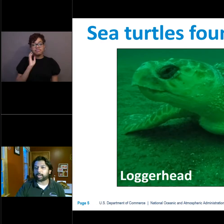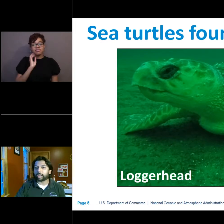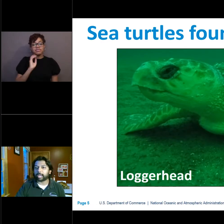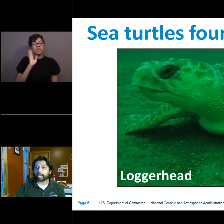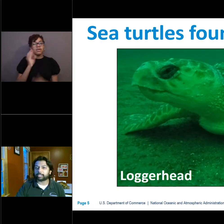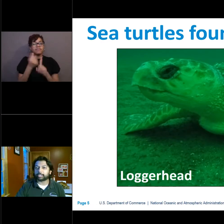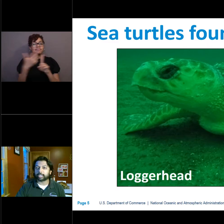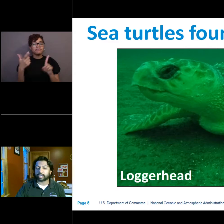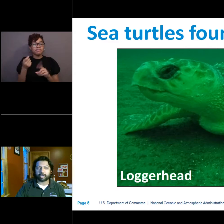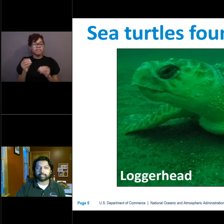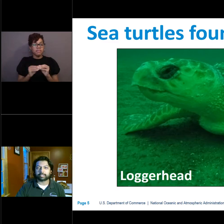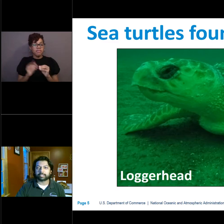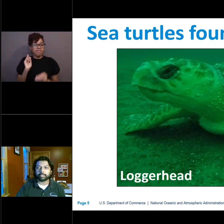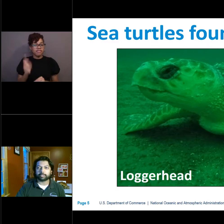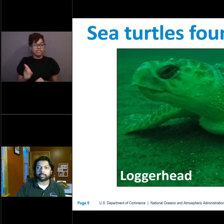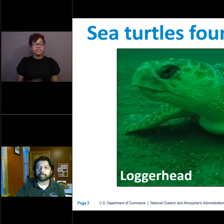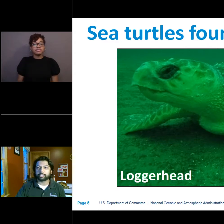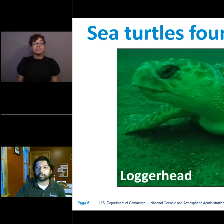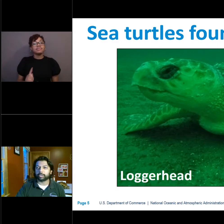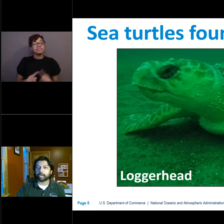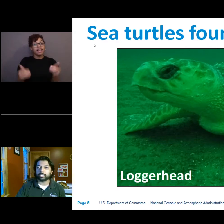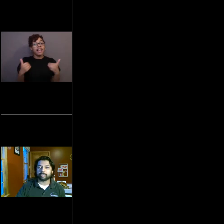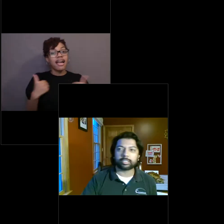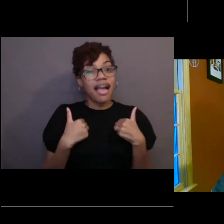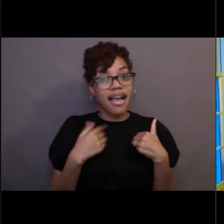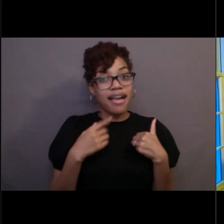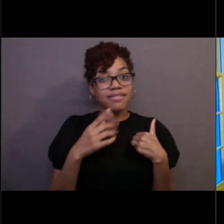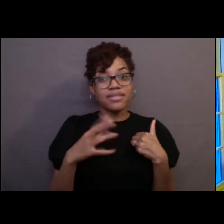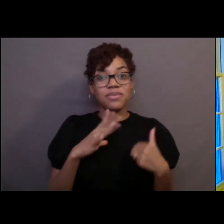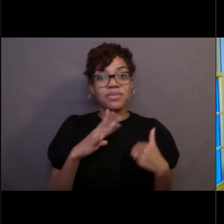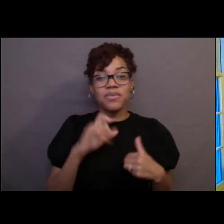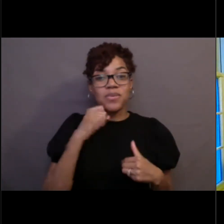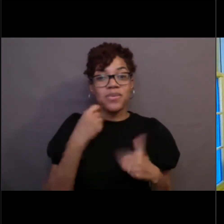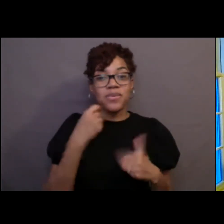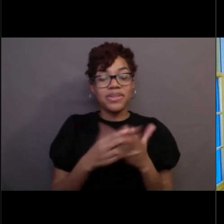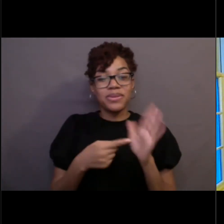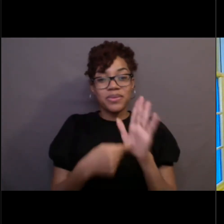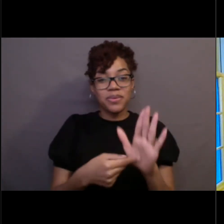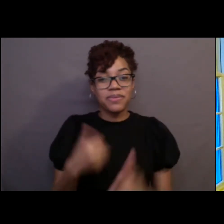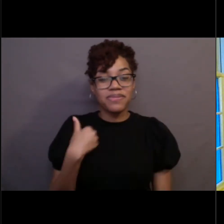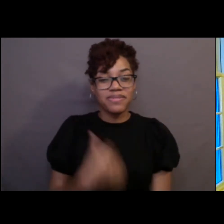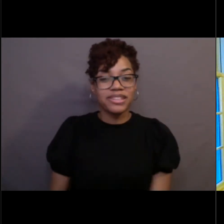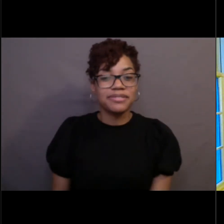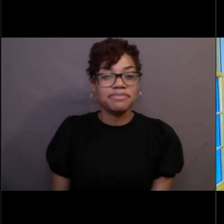but I actually have a specimen to show you guys that I think you guys might like to see.